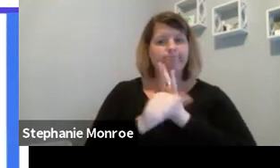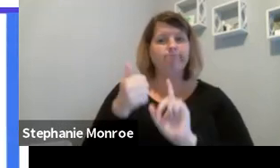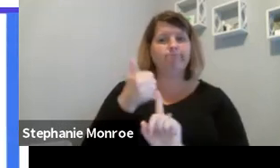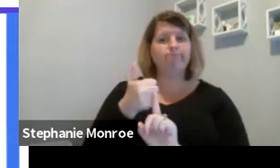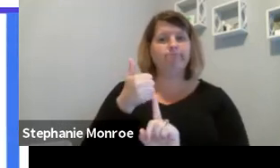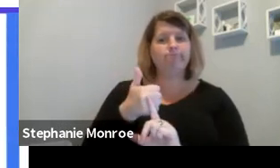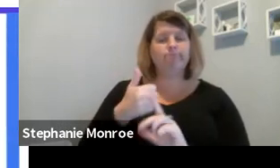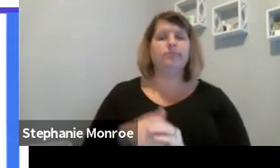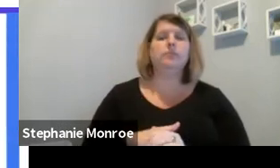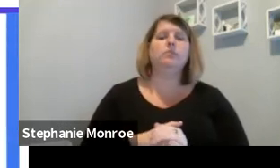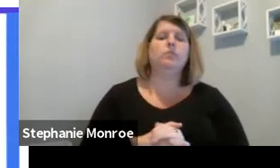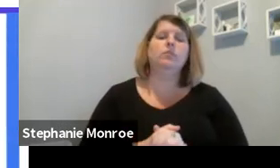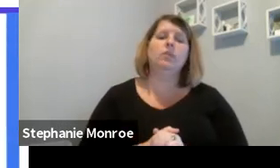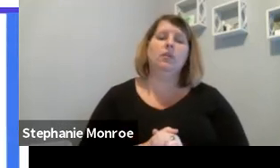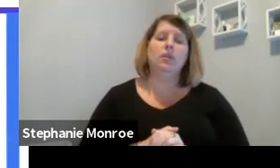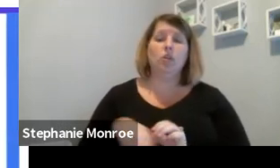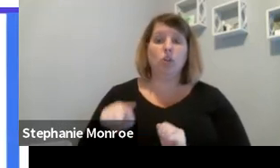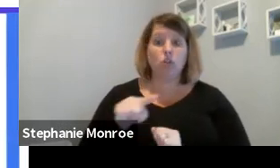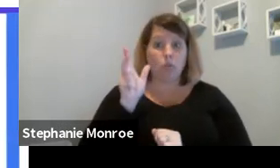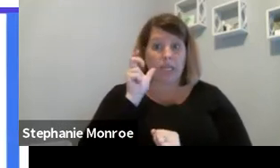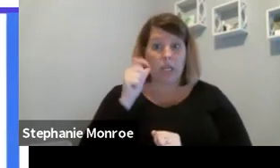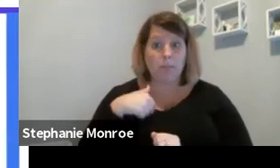Did you hear me say we?